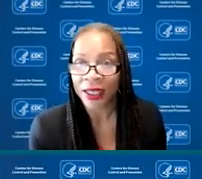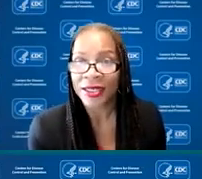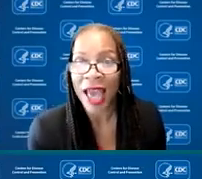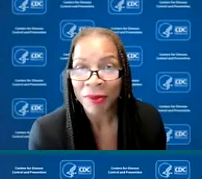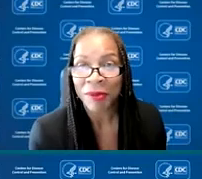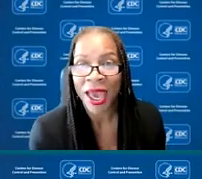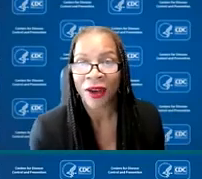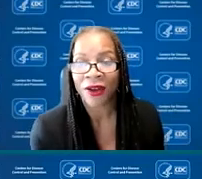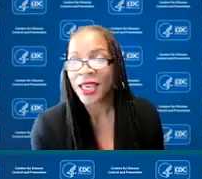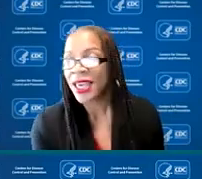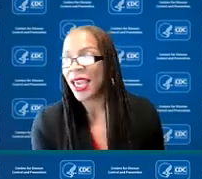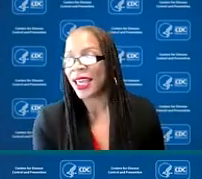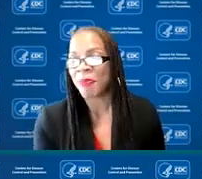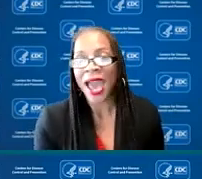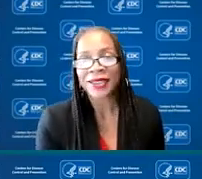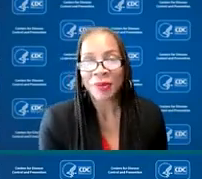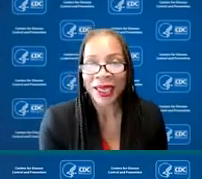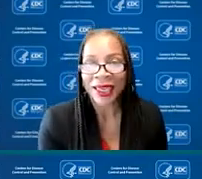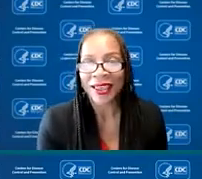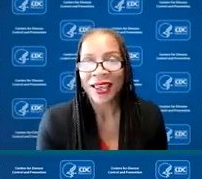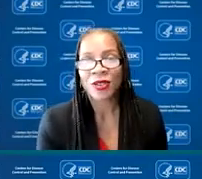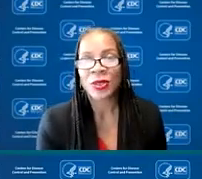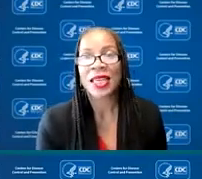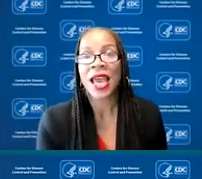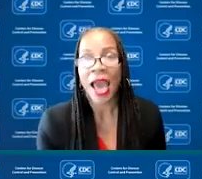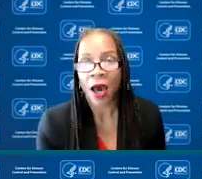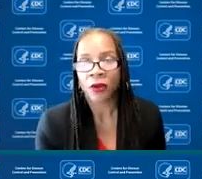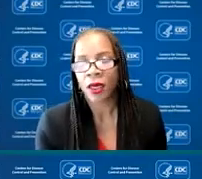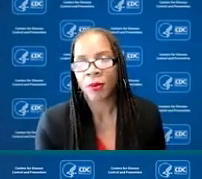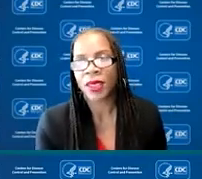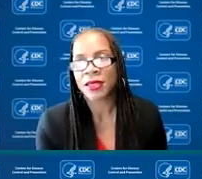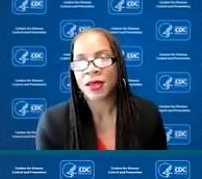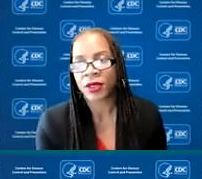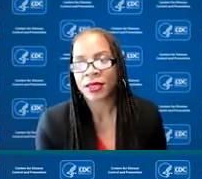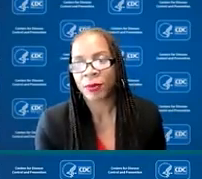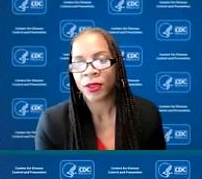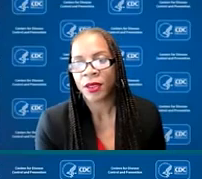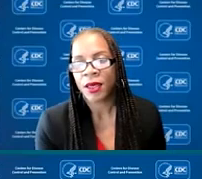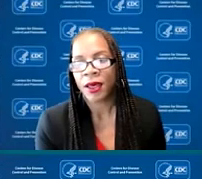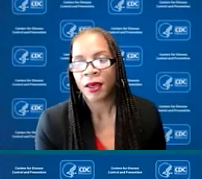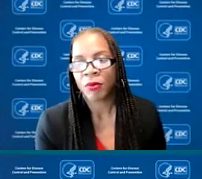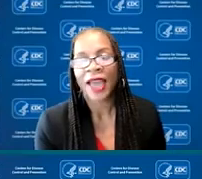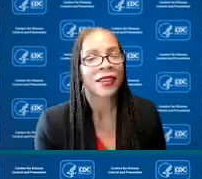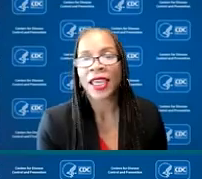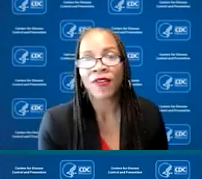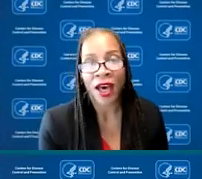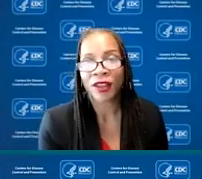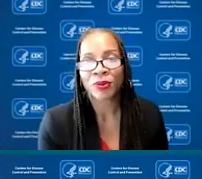in a timely manner and get it back to me to send out is another example. I could think of others,